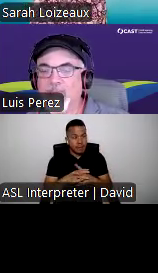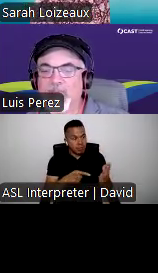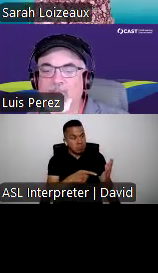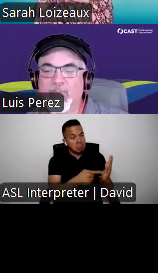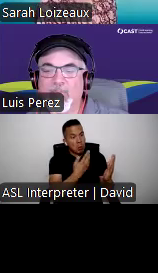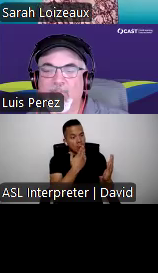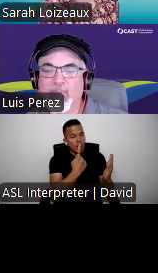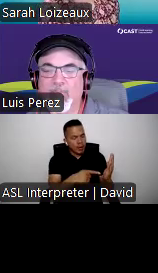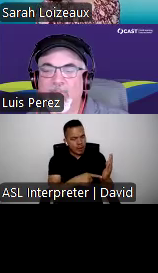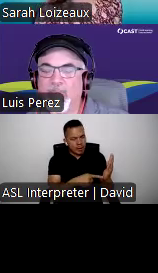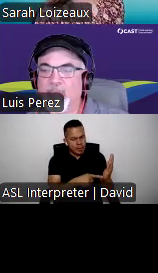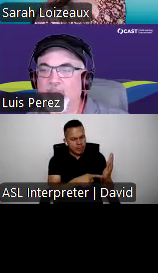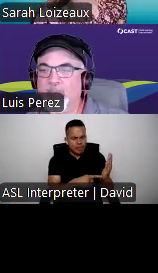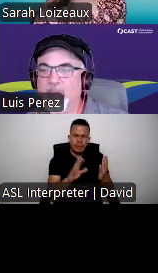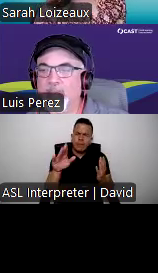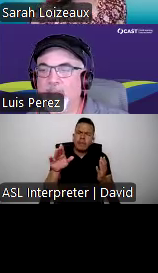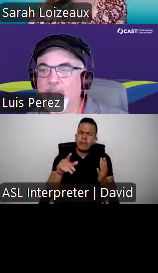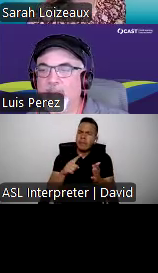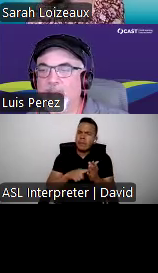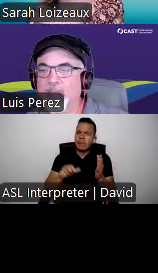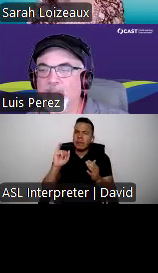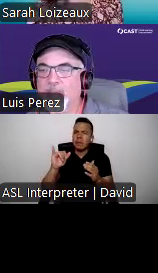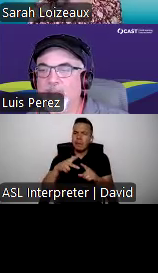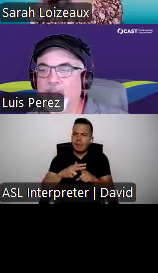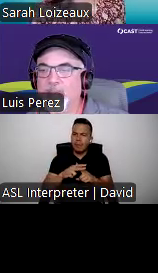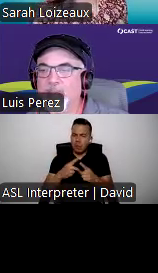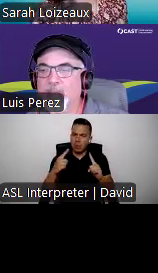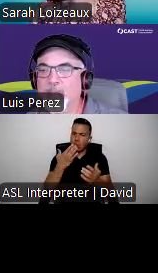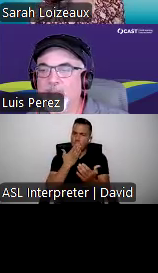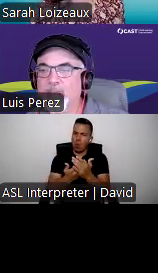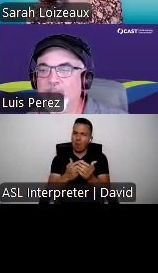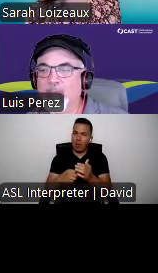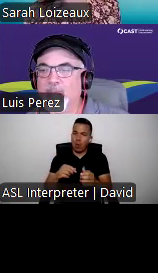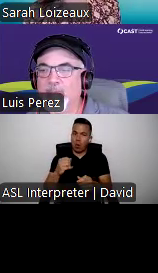"What AI tools work well for job seekers with different levels of reading, writing,